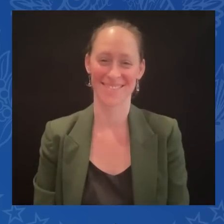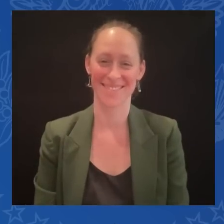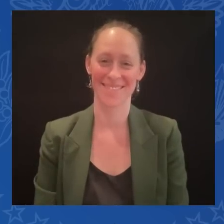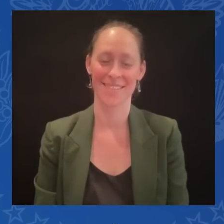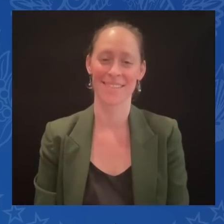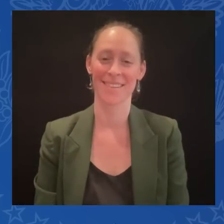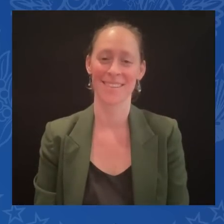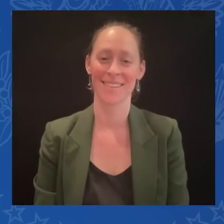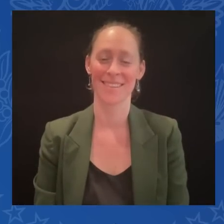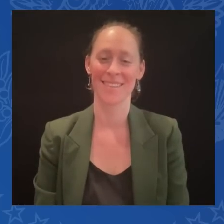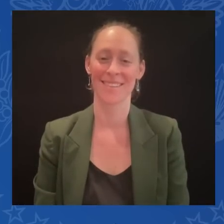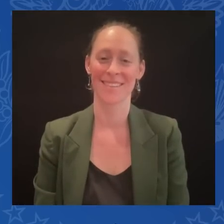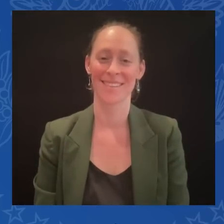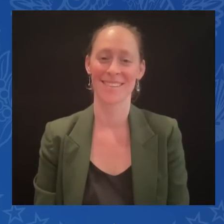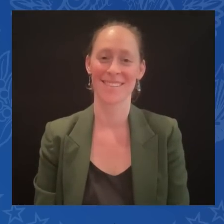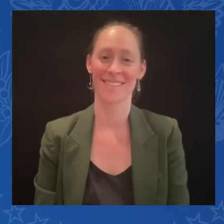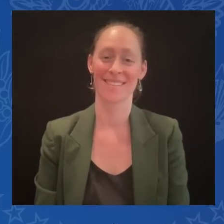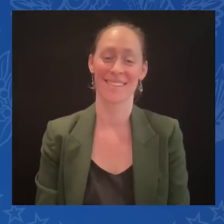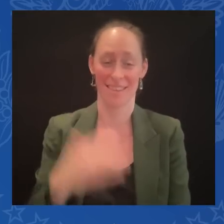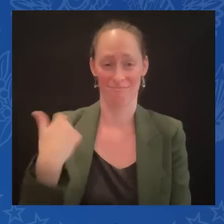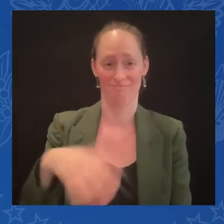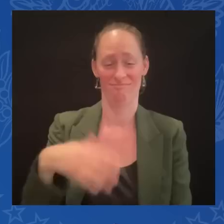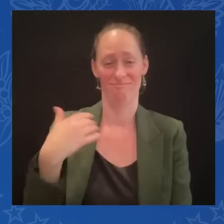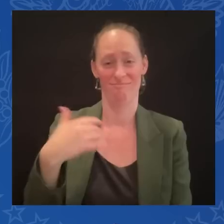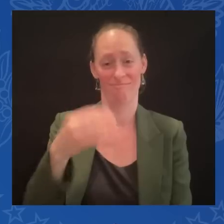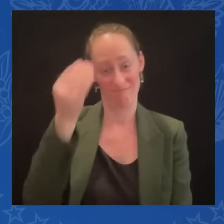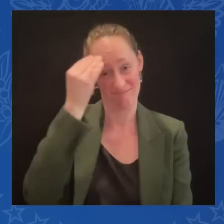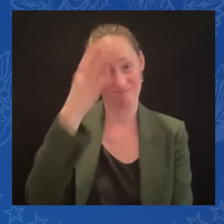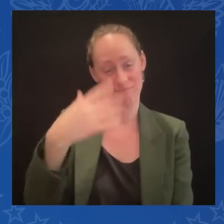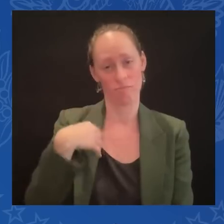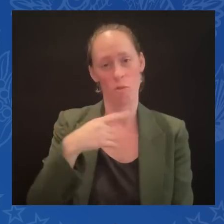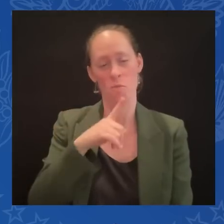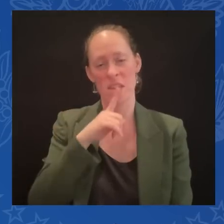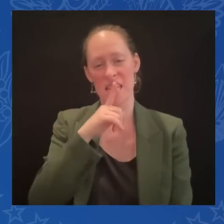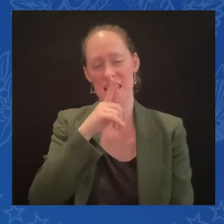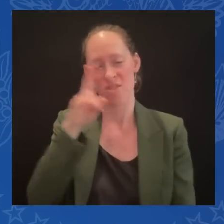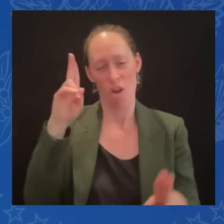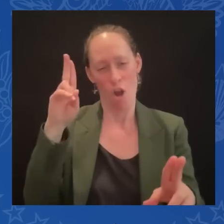and pleasure to again welcome you to South Carolina,